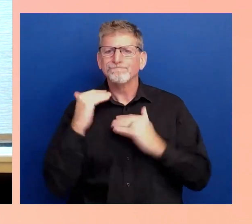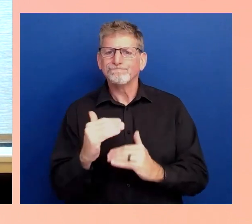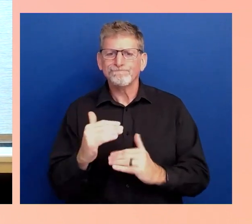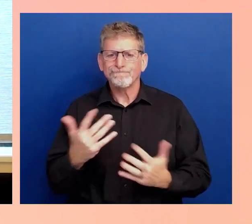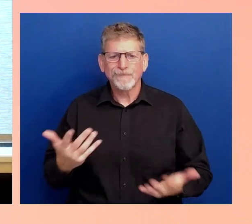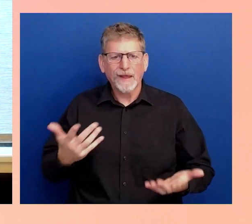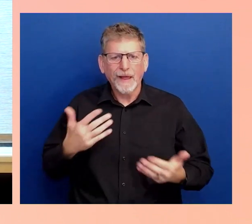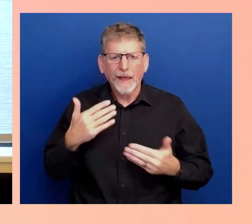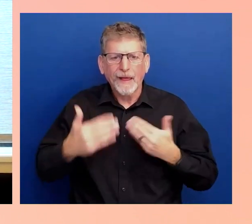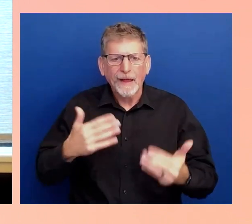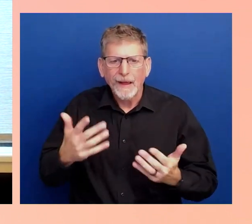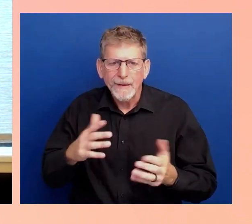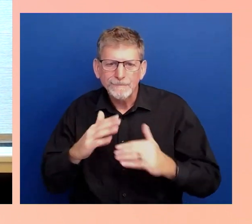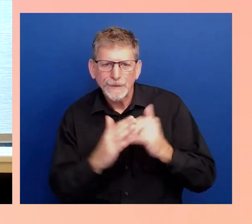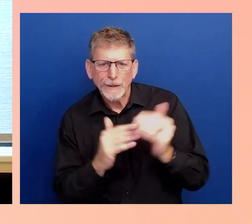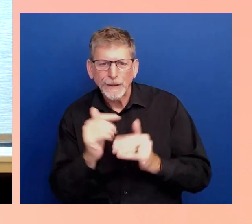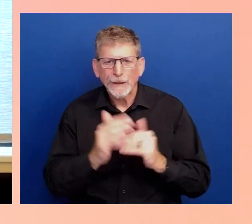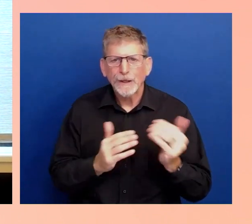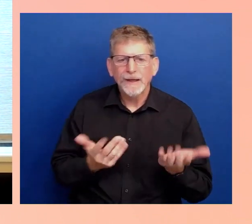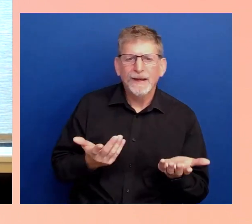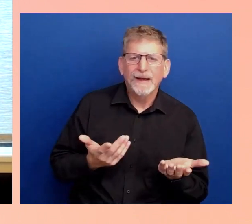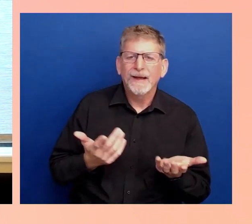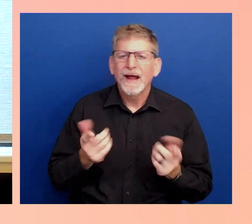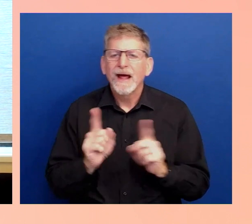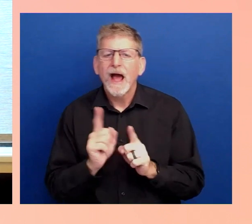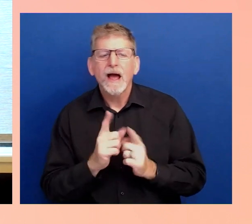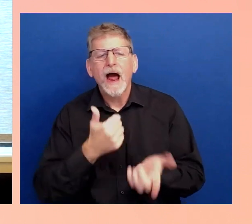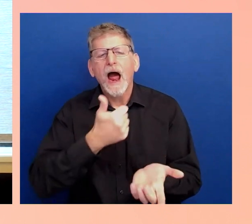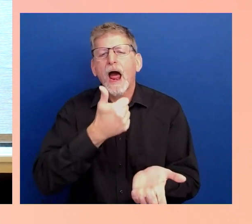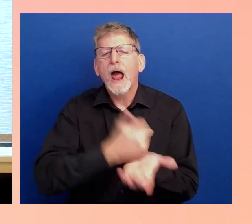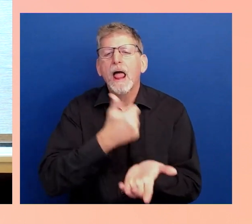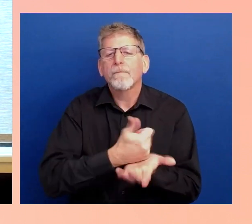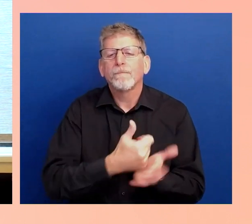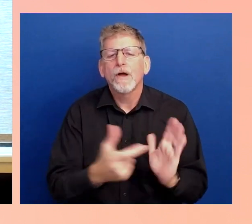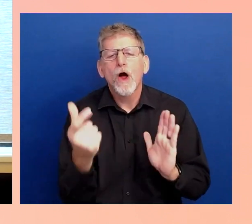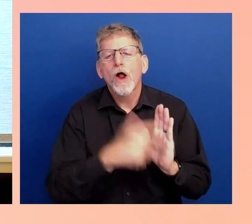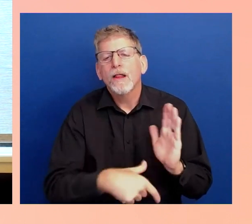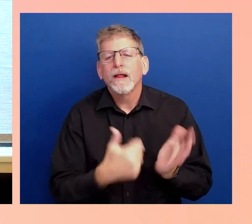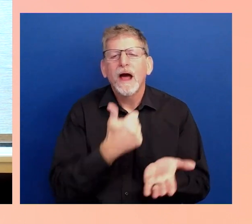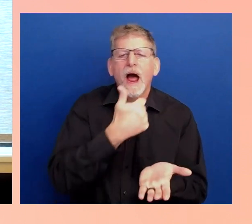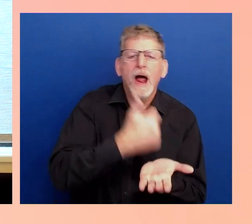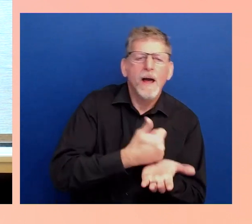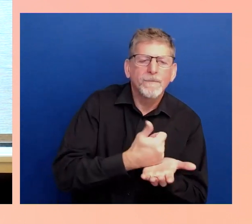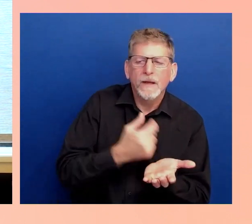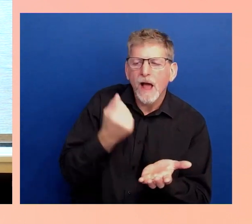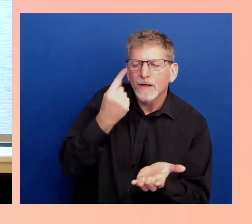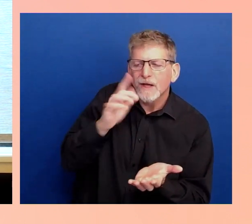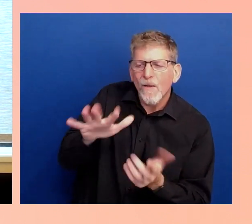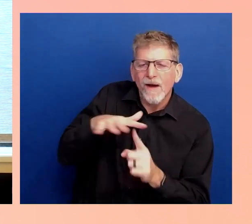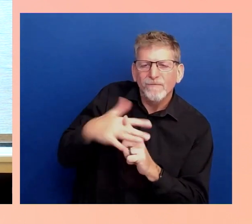in understanding what your context was because really, that help article has to be consumed by 1,000,